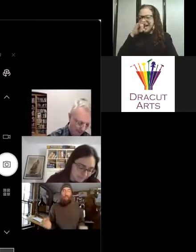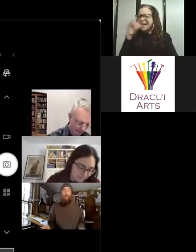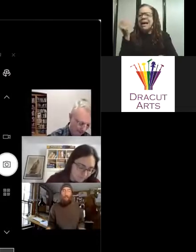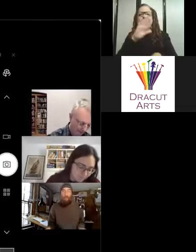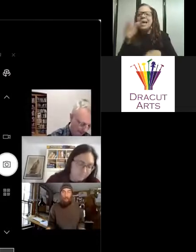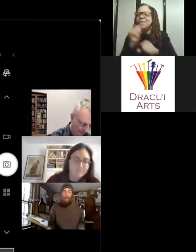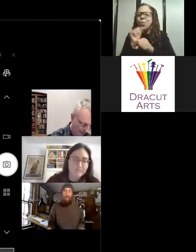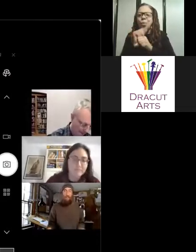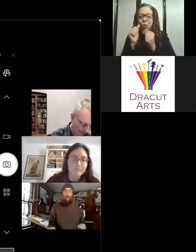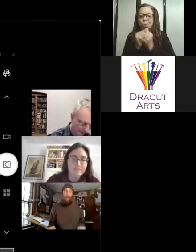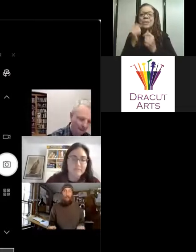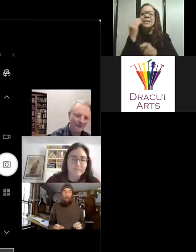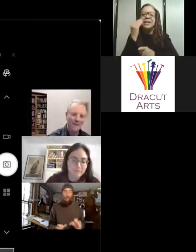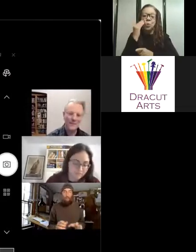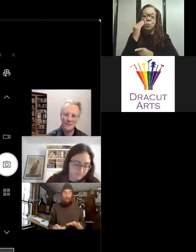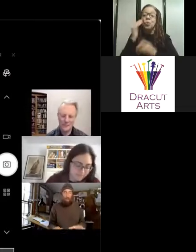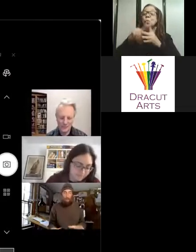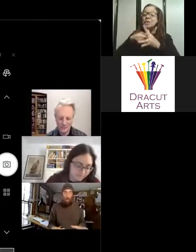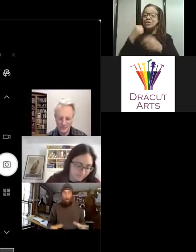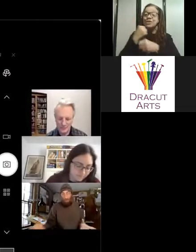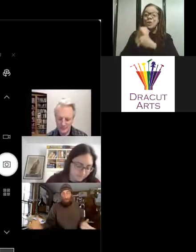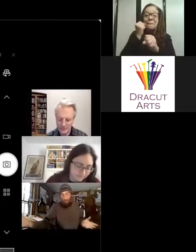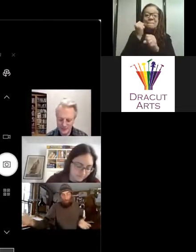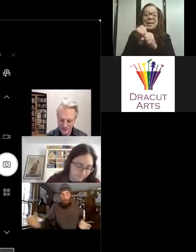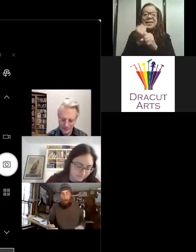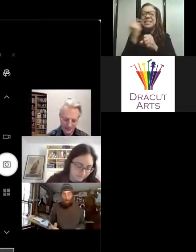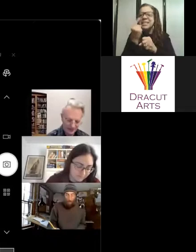so well, that when you start making marks on paper or that or the wall or